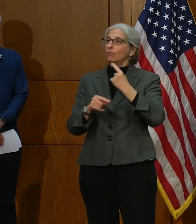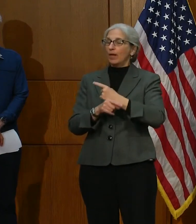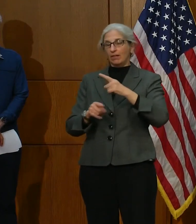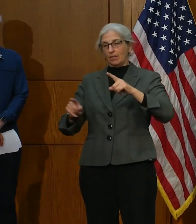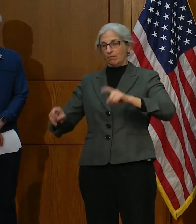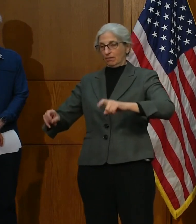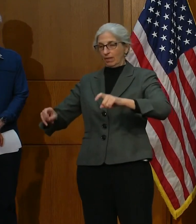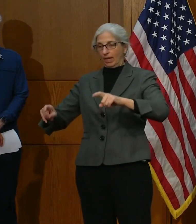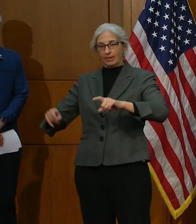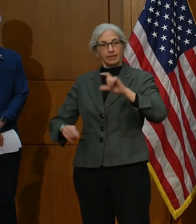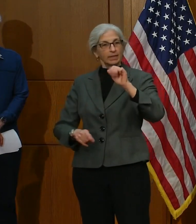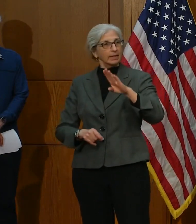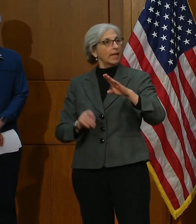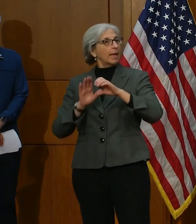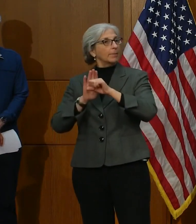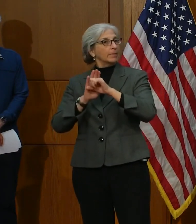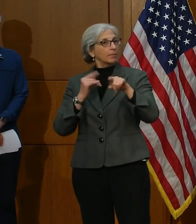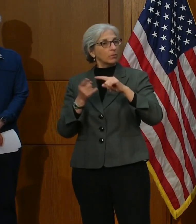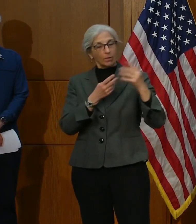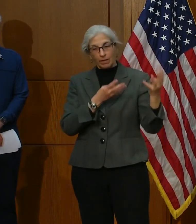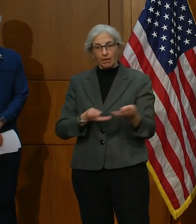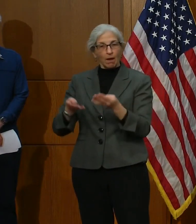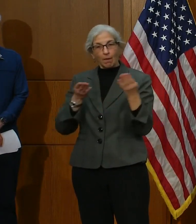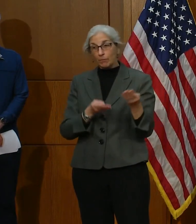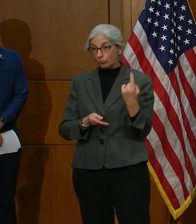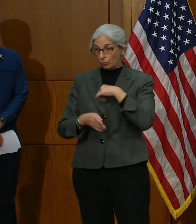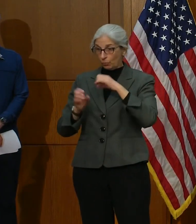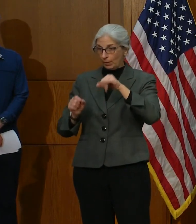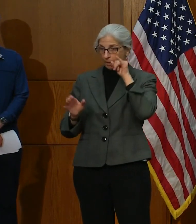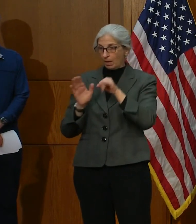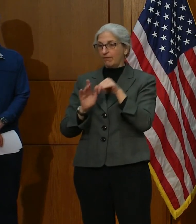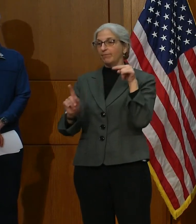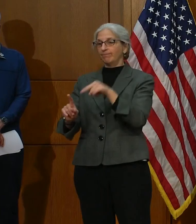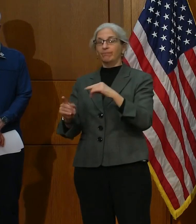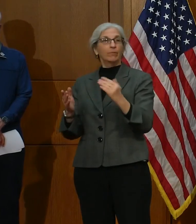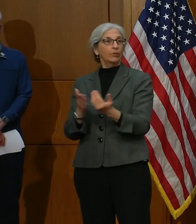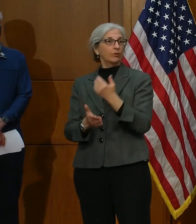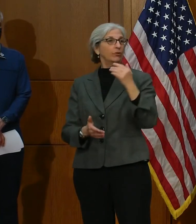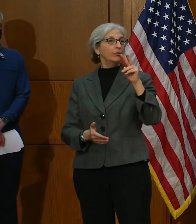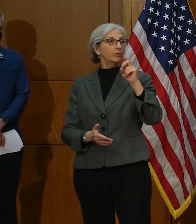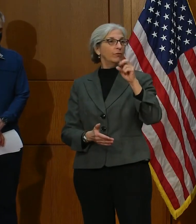THAT DC L S R REGULARLY SARAH TYPING LAB LAB SAMPLES AS THEY COME THROUGH SO THAT WE CAN